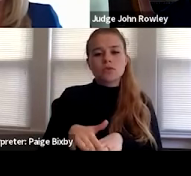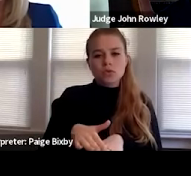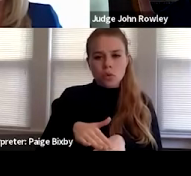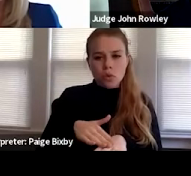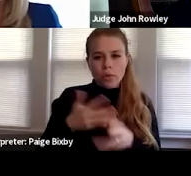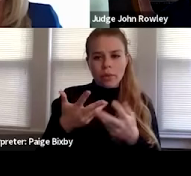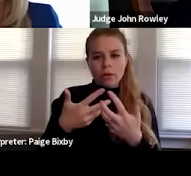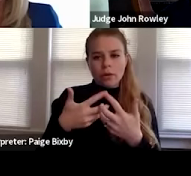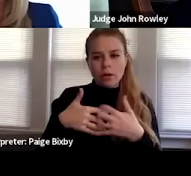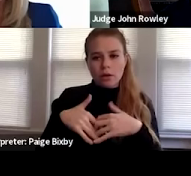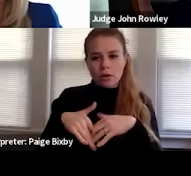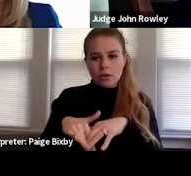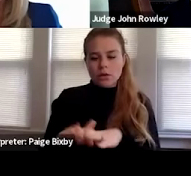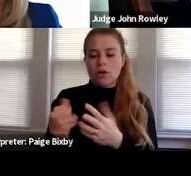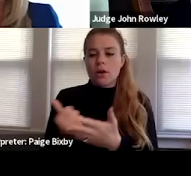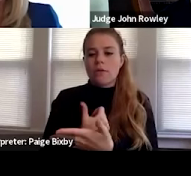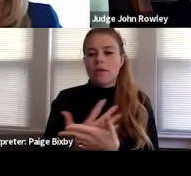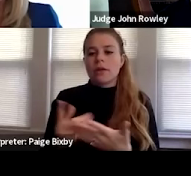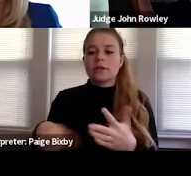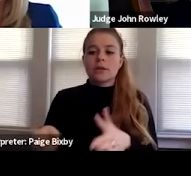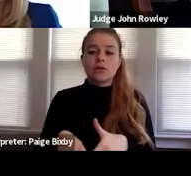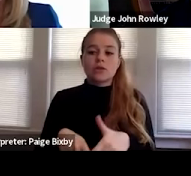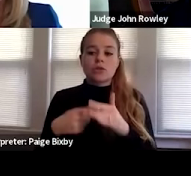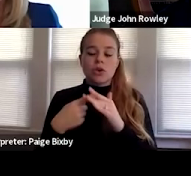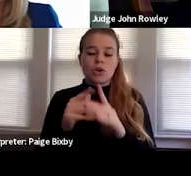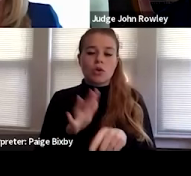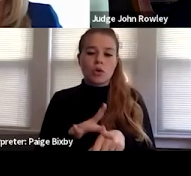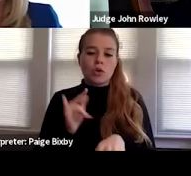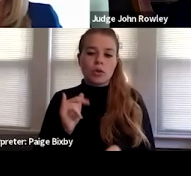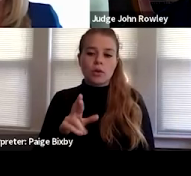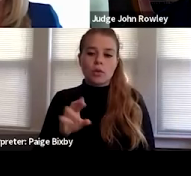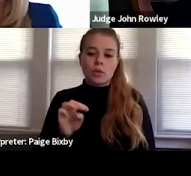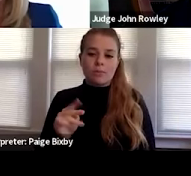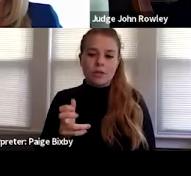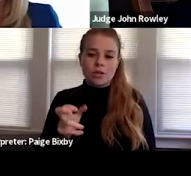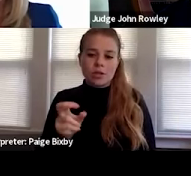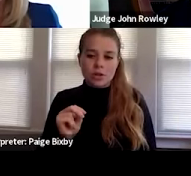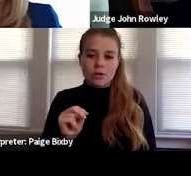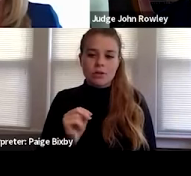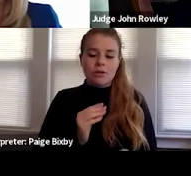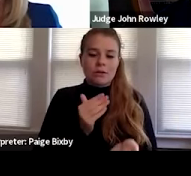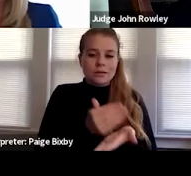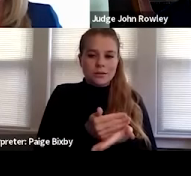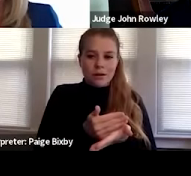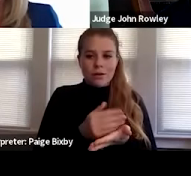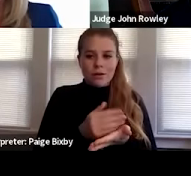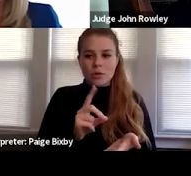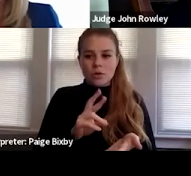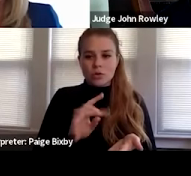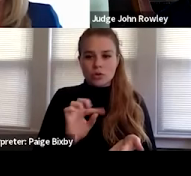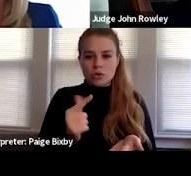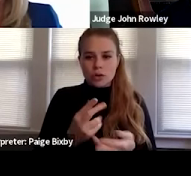as they're starting to go into early remission and stopping use of drugs. The other thing is making sure,